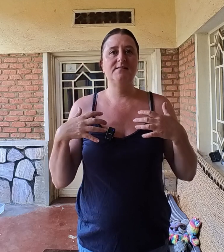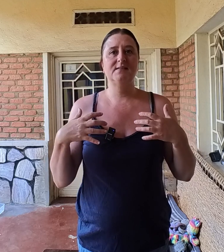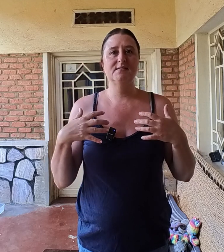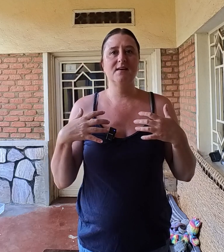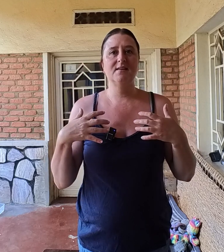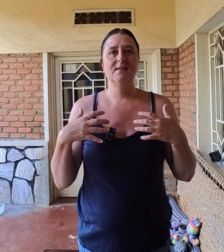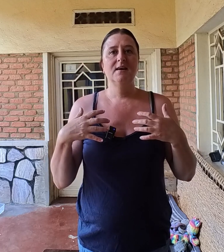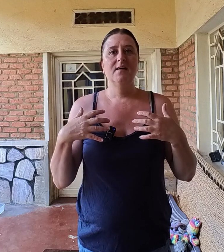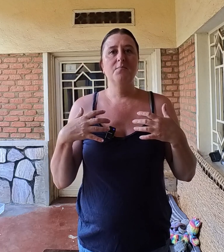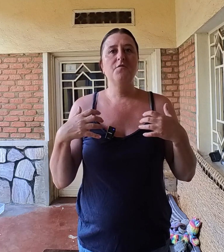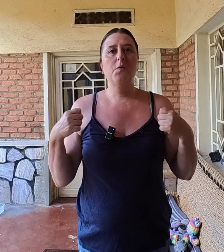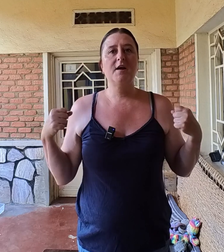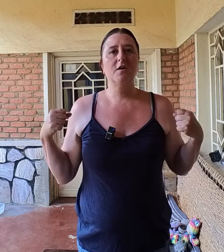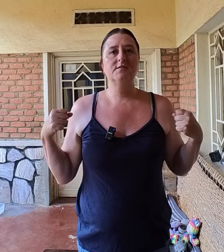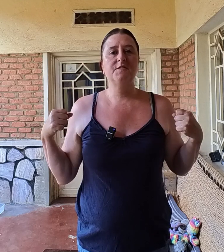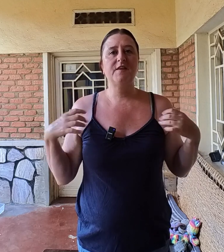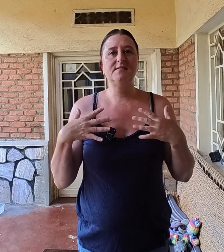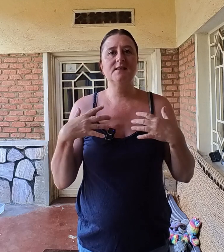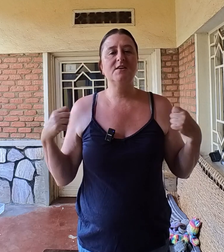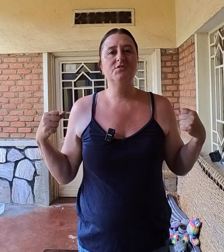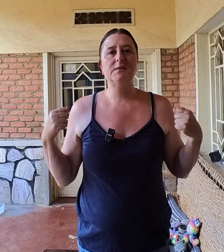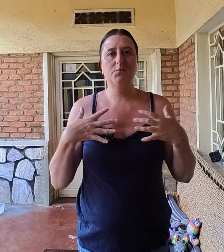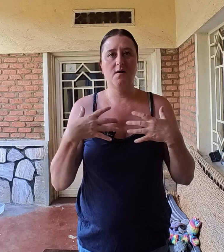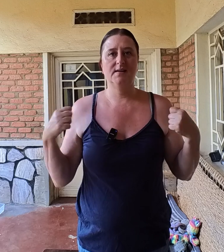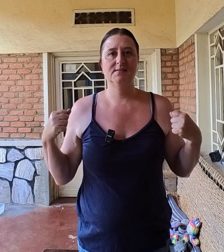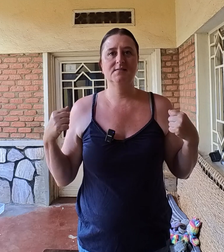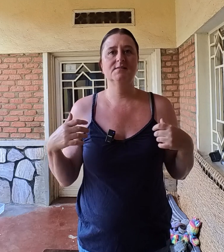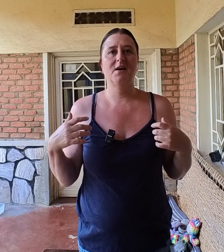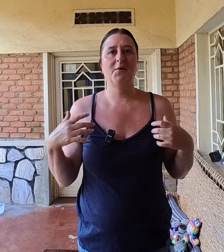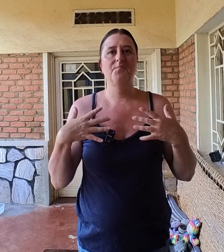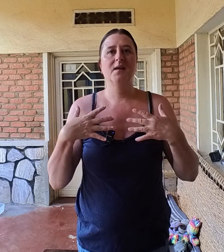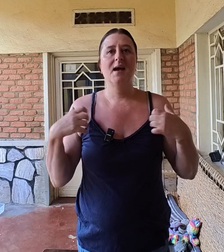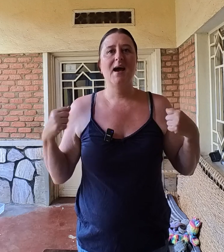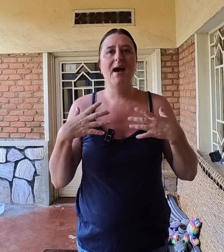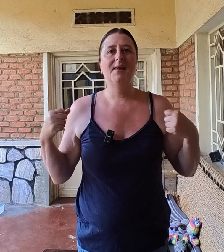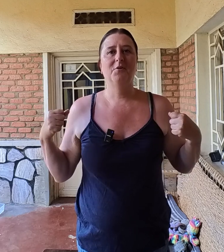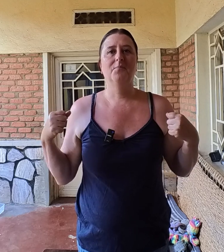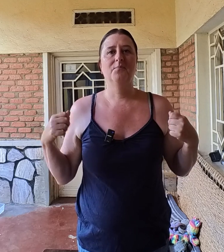facing signer. They move away and close to fists, and you do it twice, so animal.